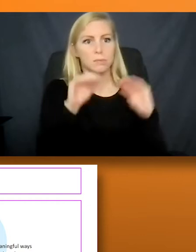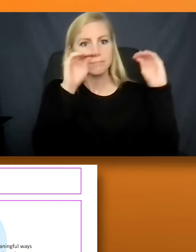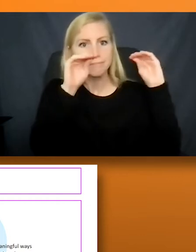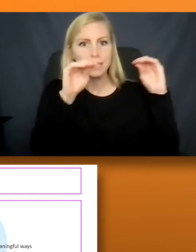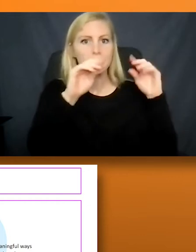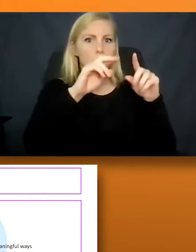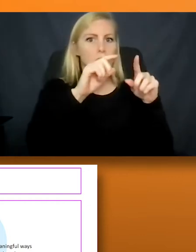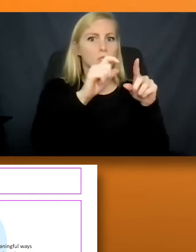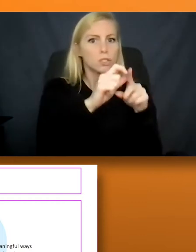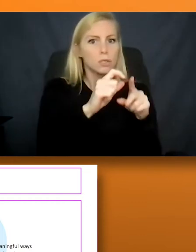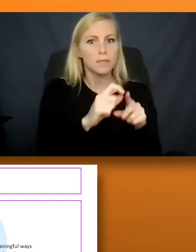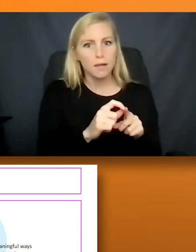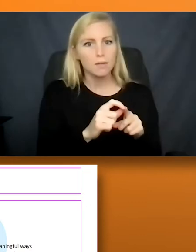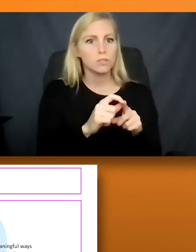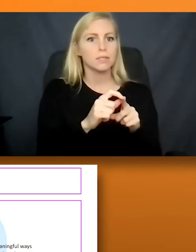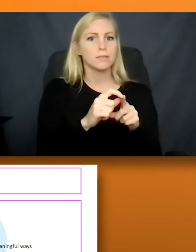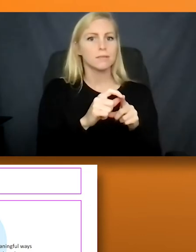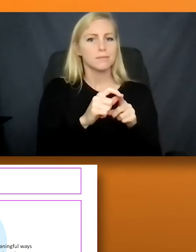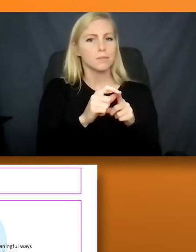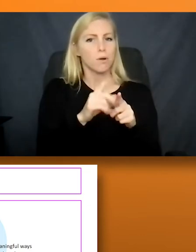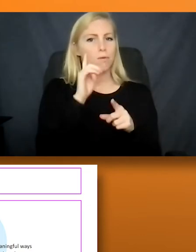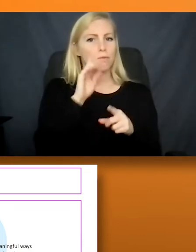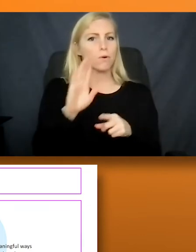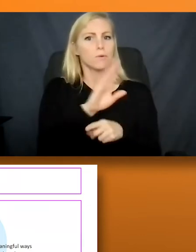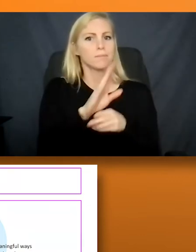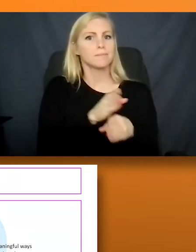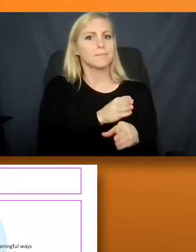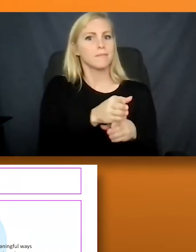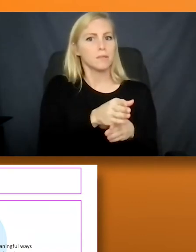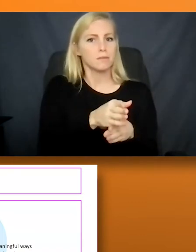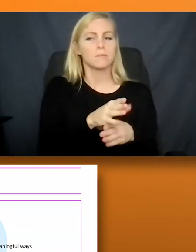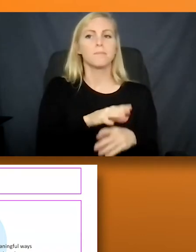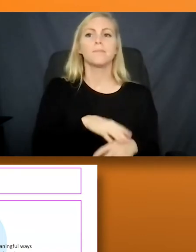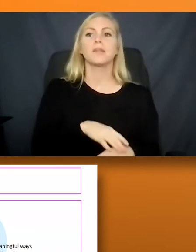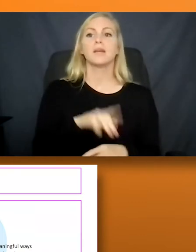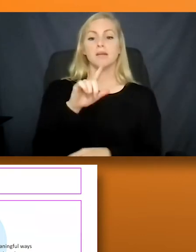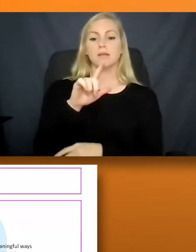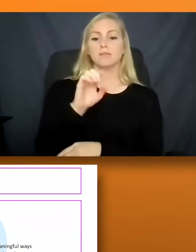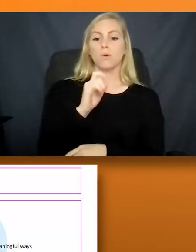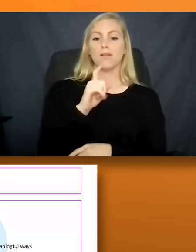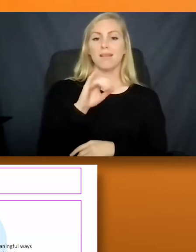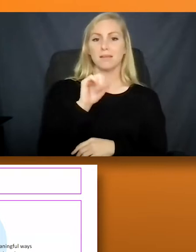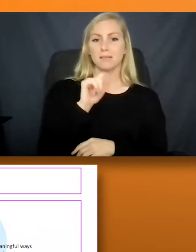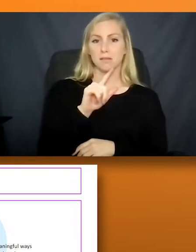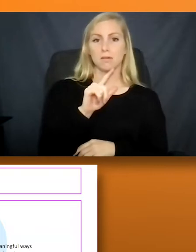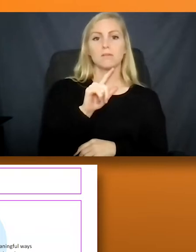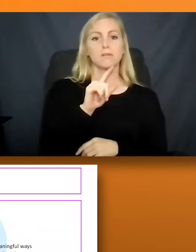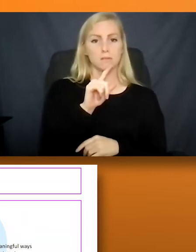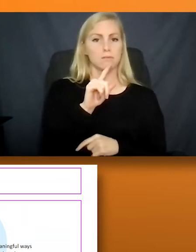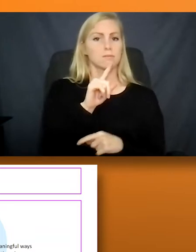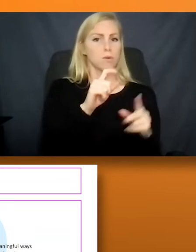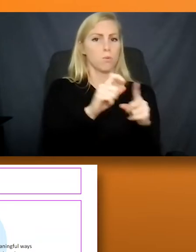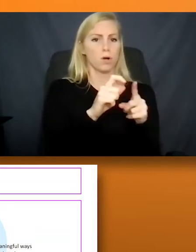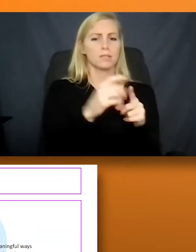is teaching the terminology for your fields. So lexical words are words that have specific meanings.